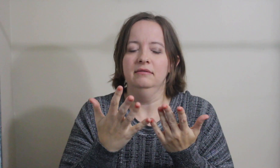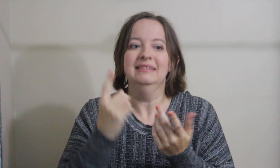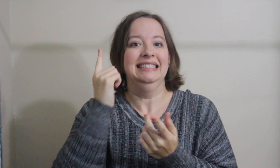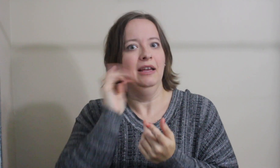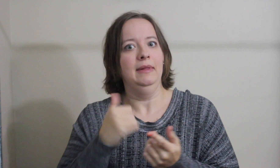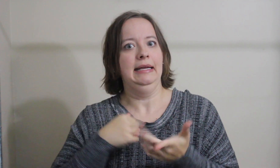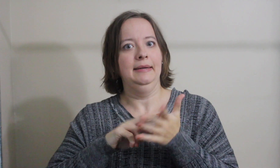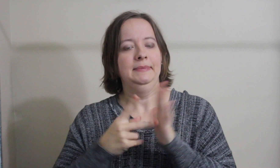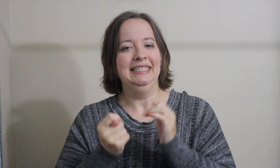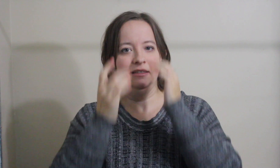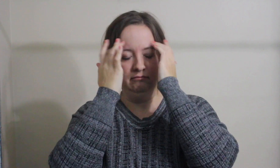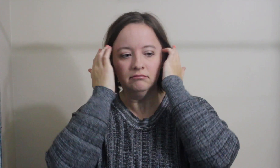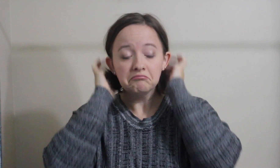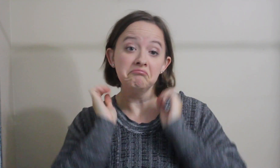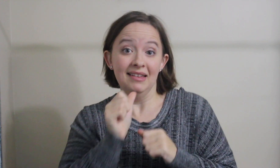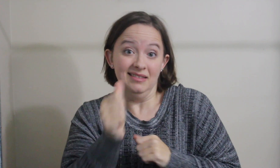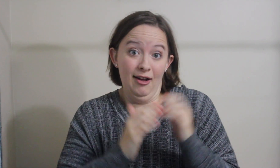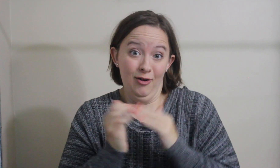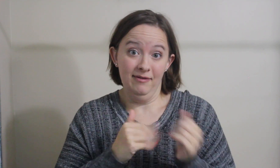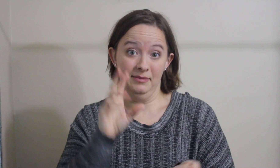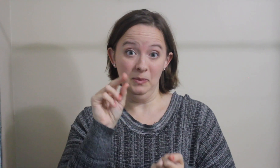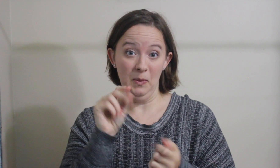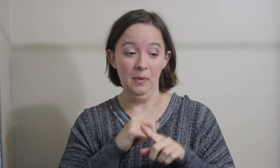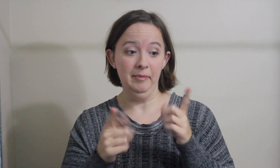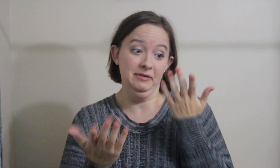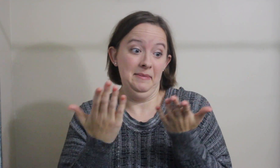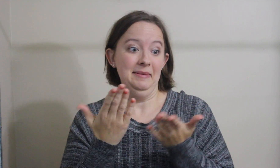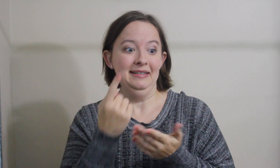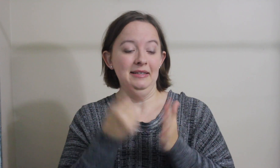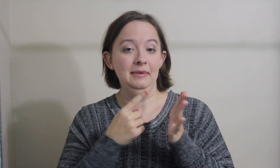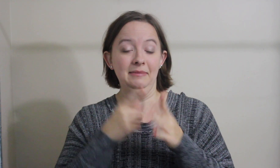their tone, their everything, and make it sound like I mean it and that's uncomfortable you know.